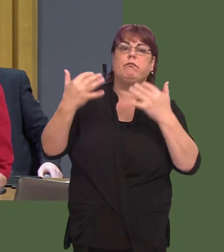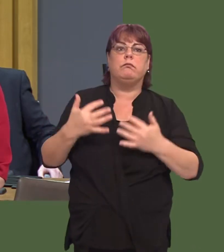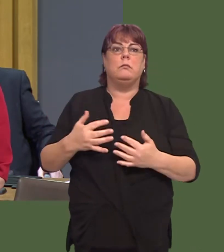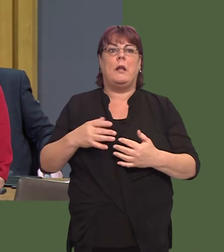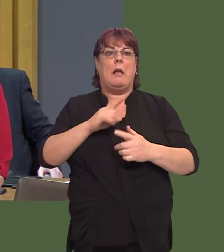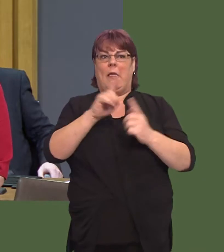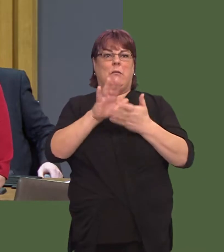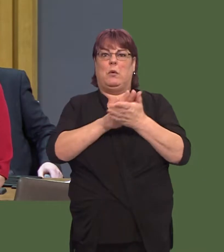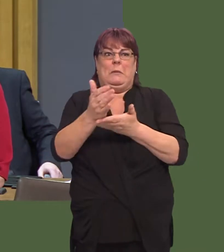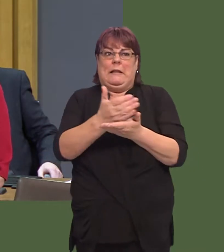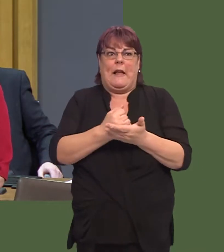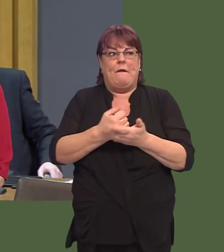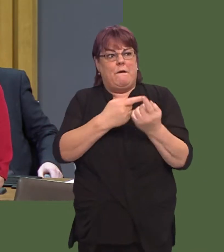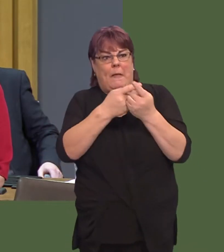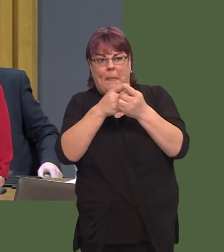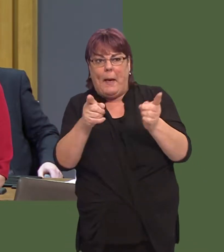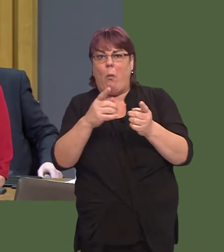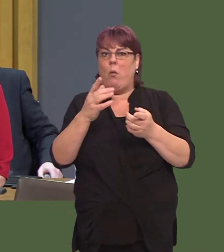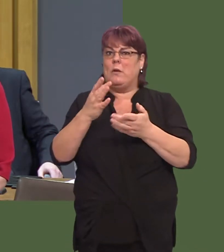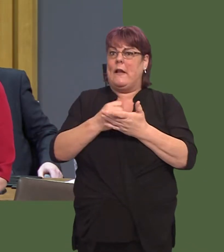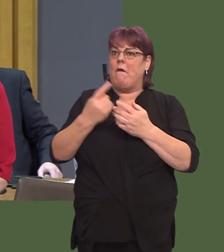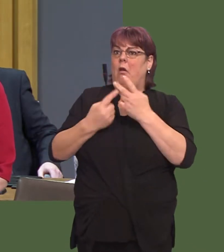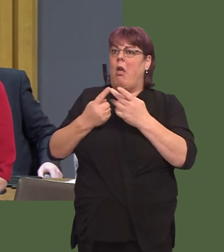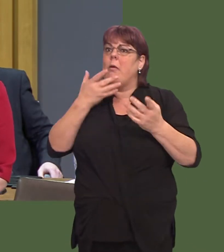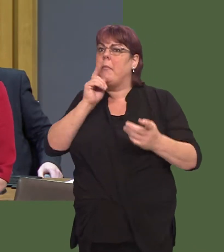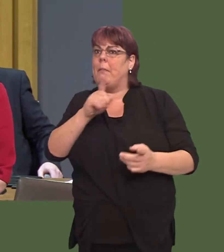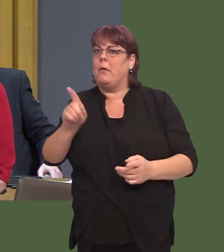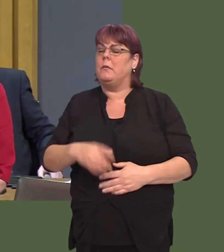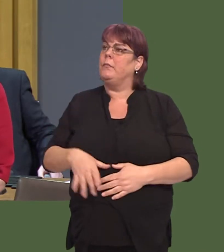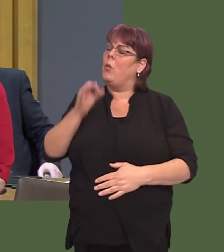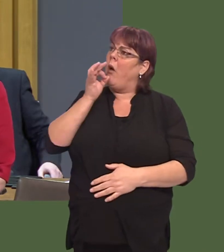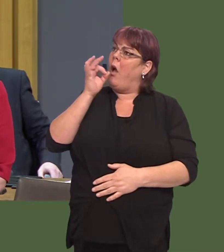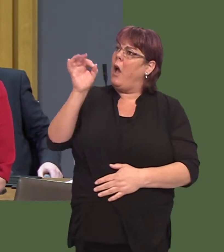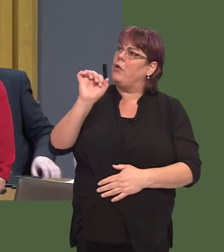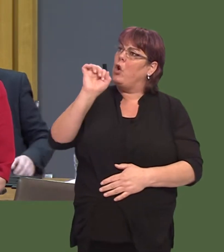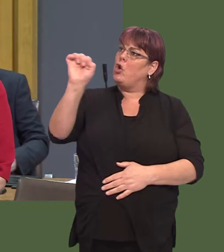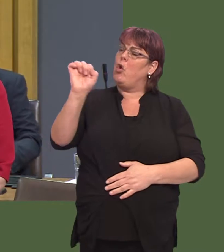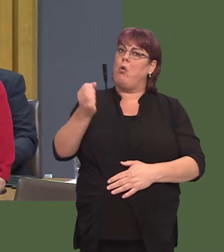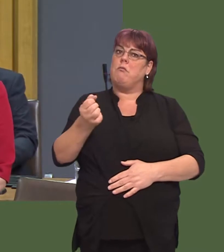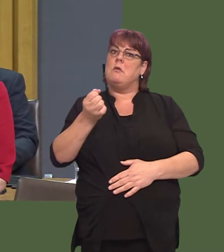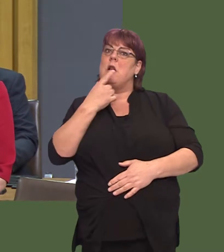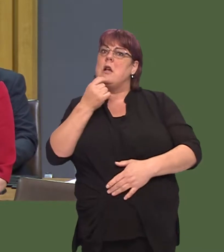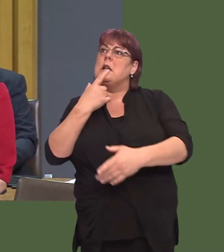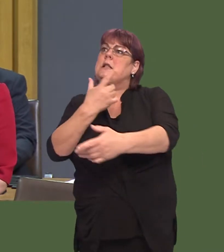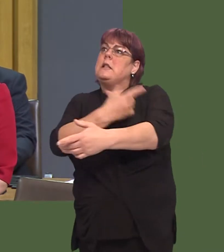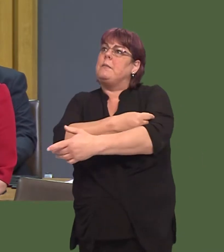First Minister, can you explain how your substance misuse strategy is using devolved powers to